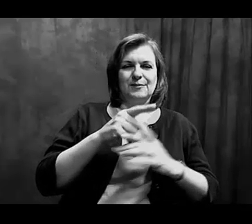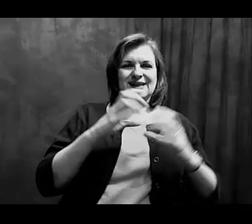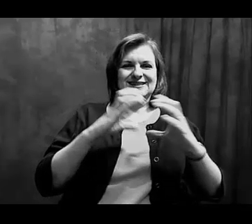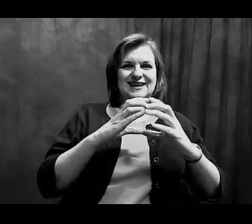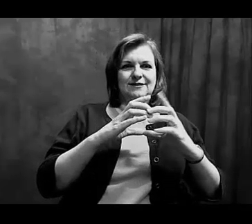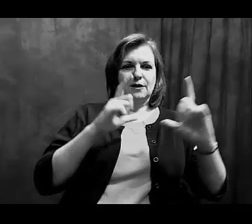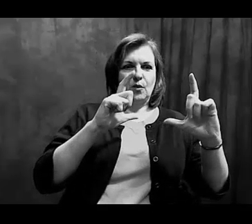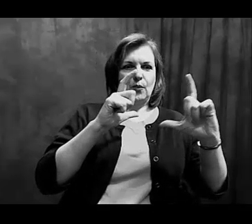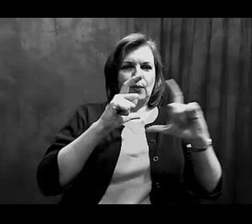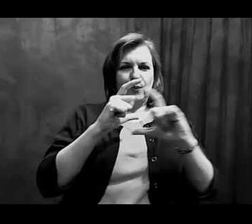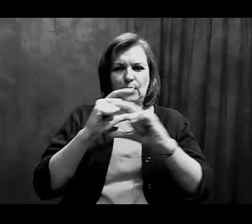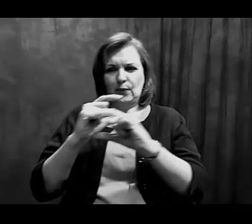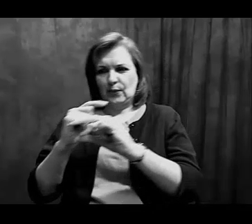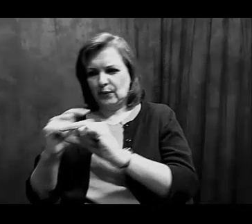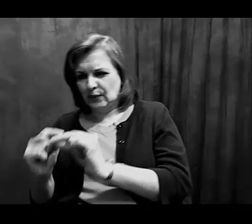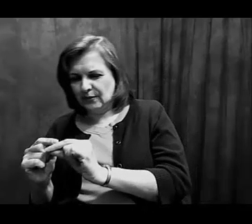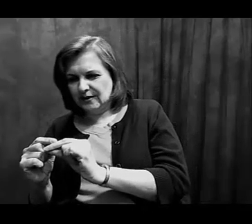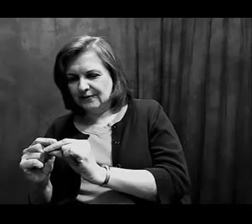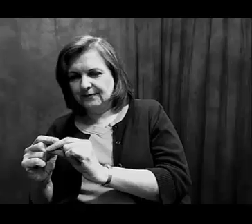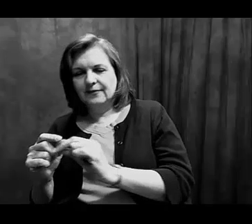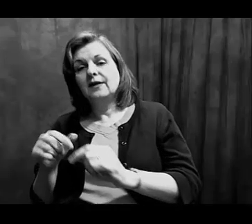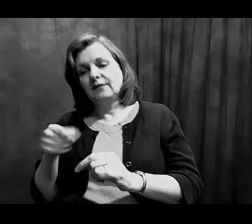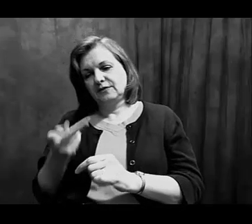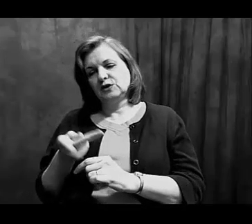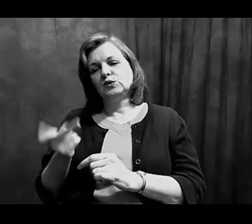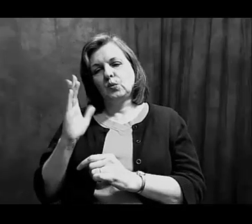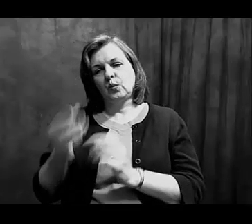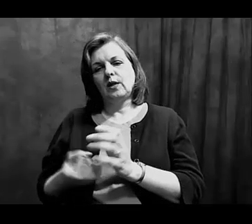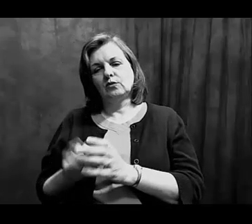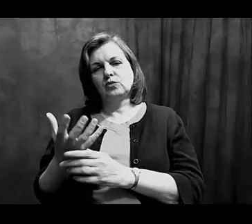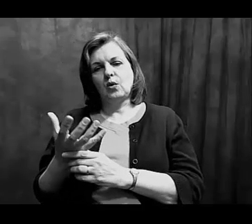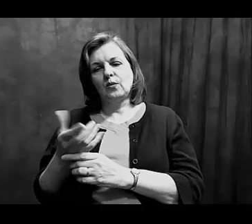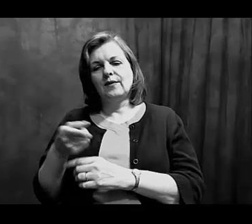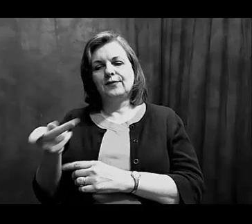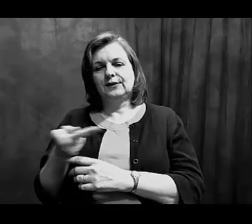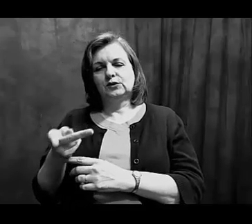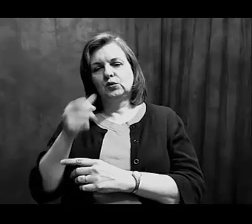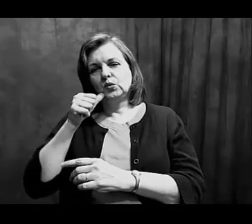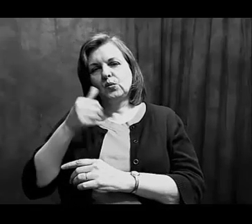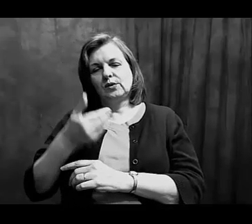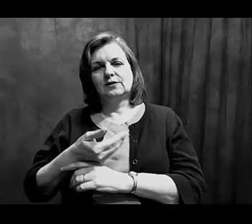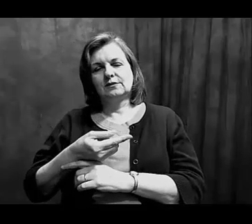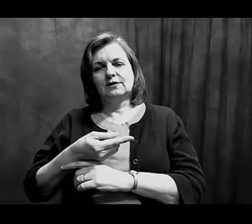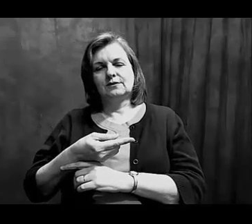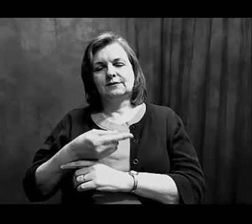they will take time to grow so now these two daughters cells will go in to interphase